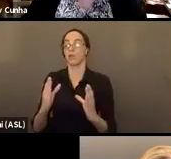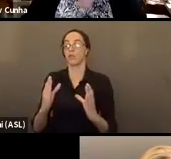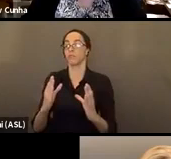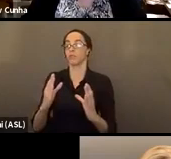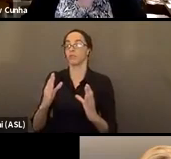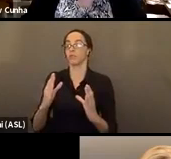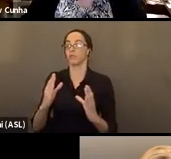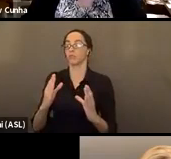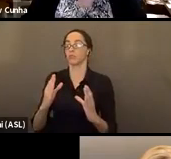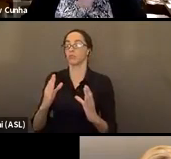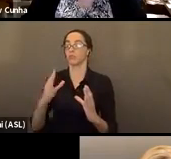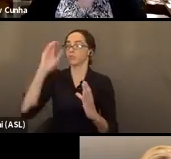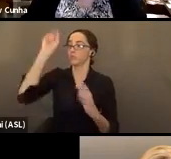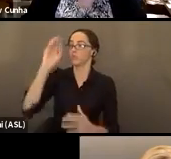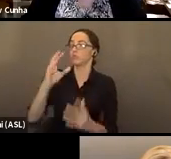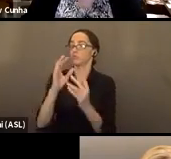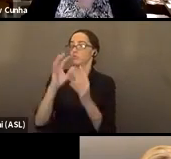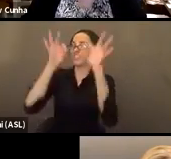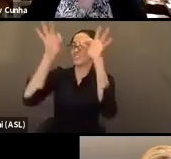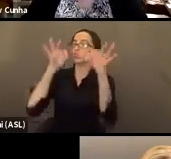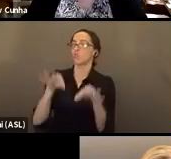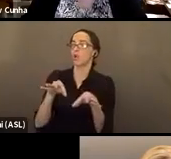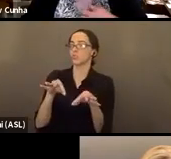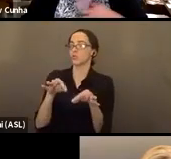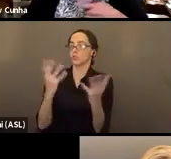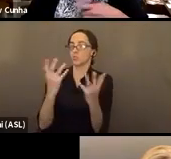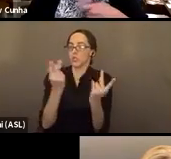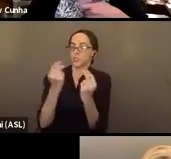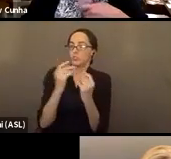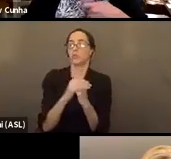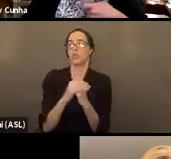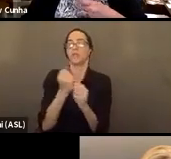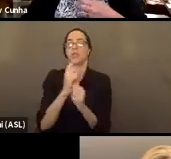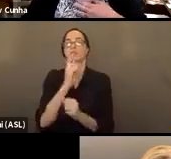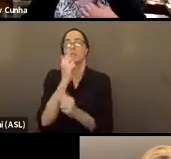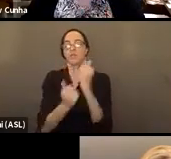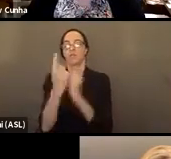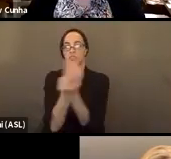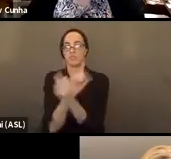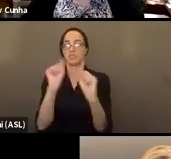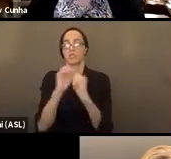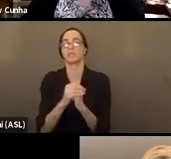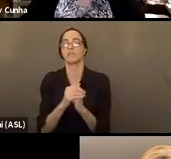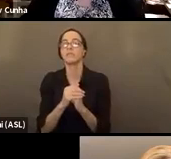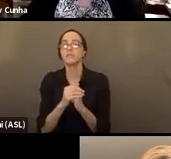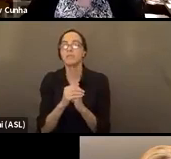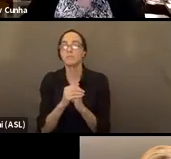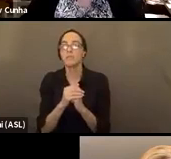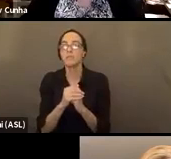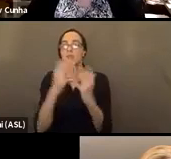i do want to add with mike and lake i've worked with them a few times and how much all of us have